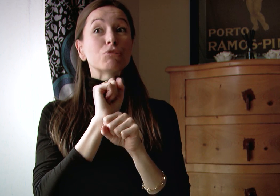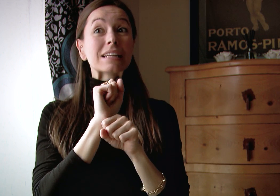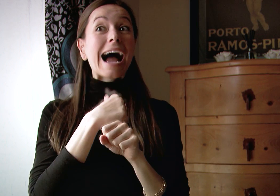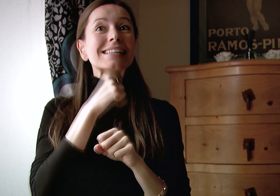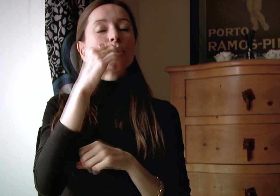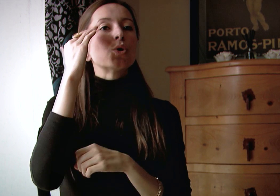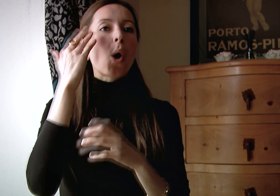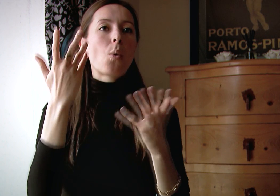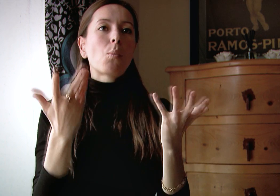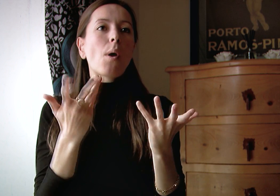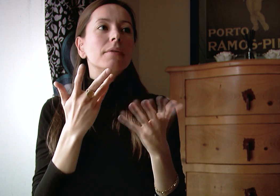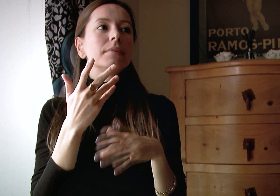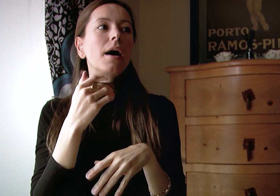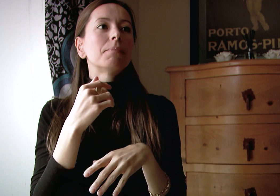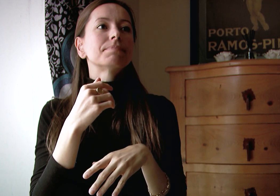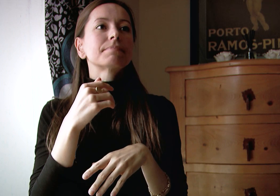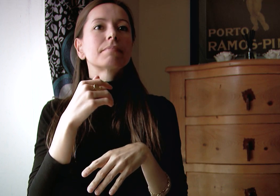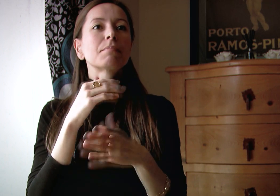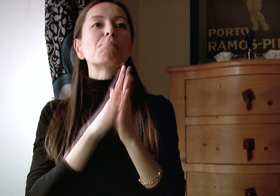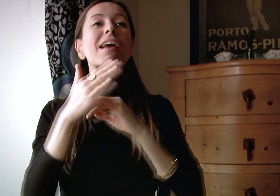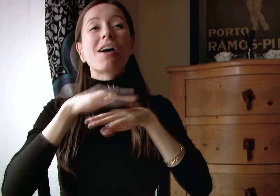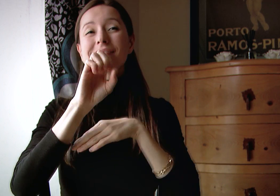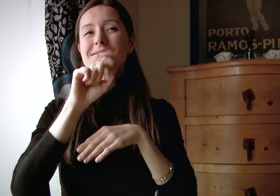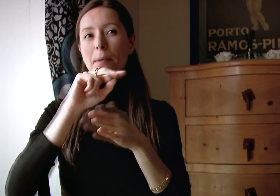I didn't really know what "being on set" mean.